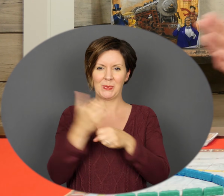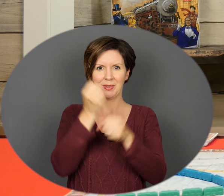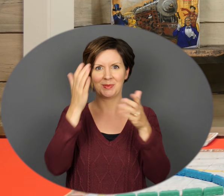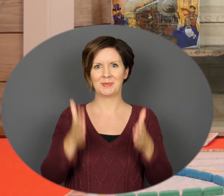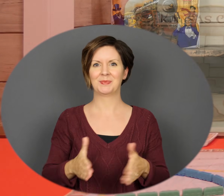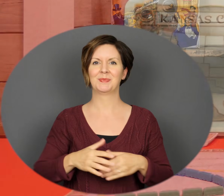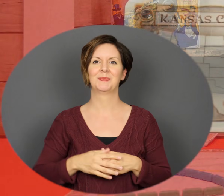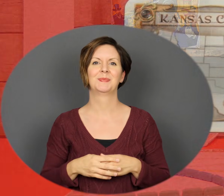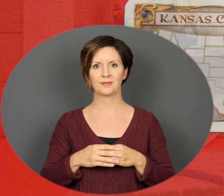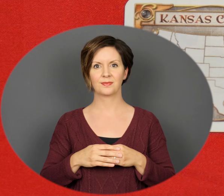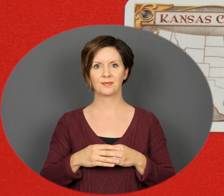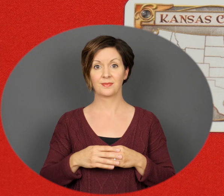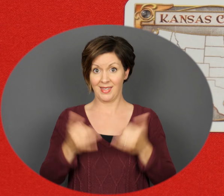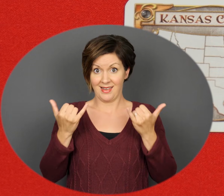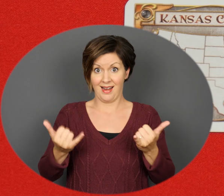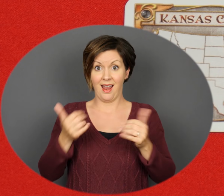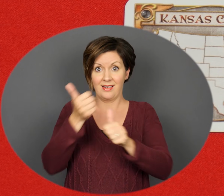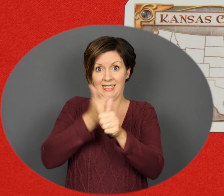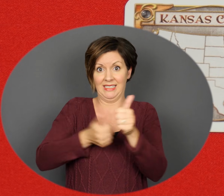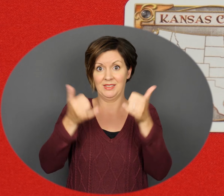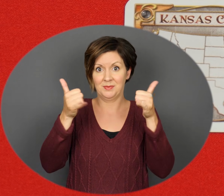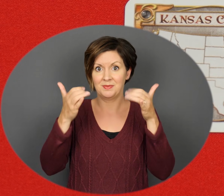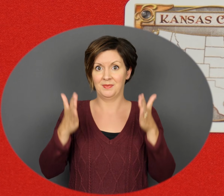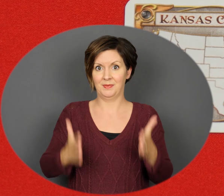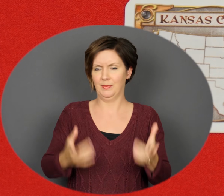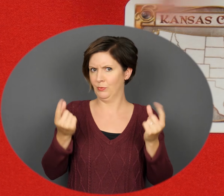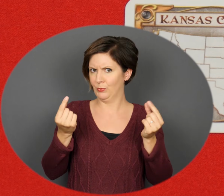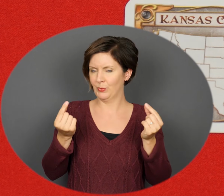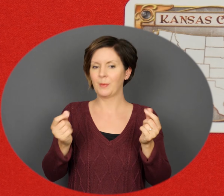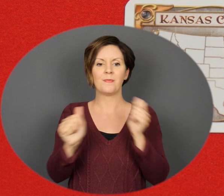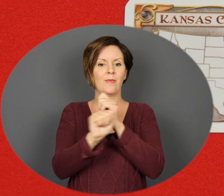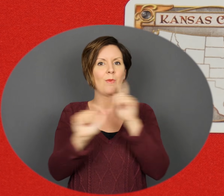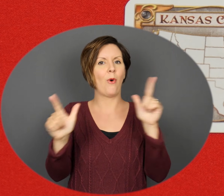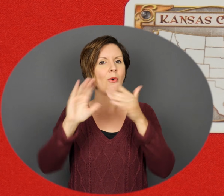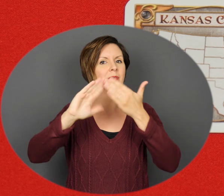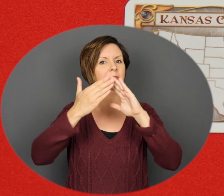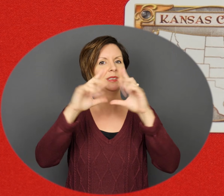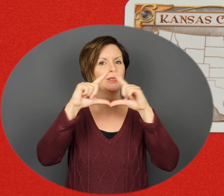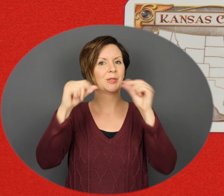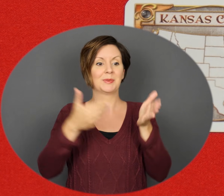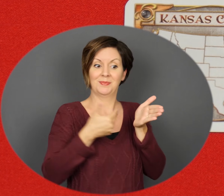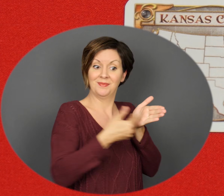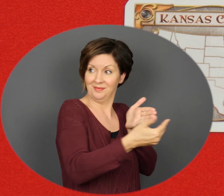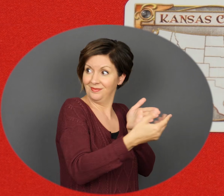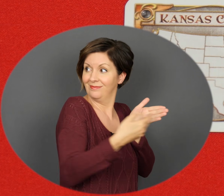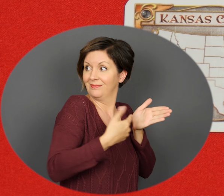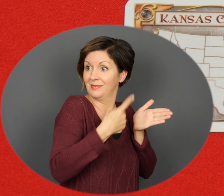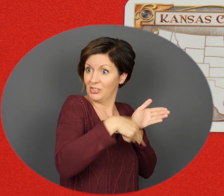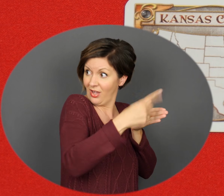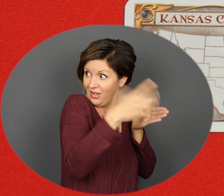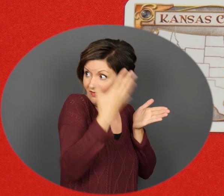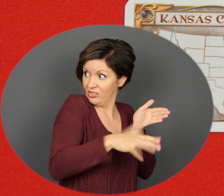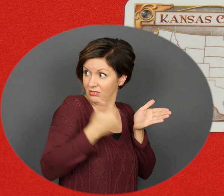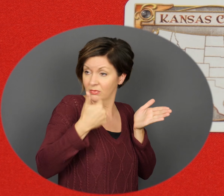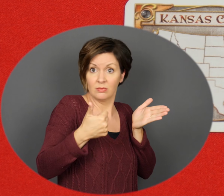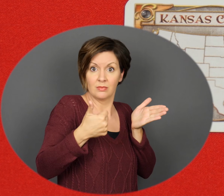determine the winner. Here, each player should reveal the destination tickets within their own hand and see if they completed them. To do this,